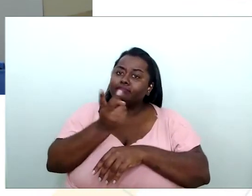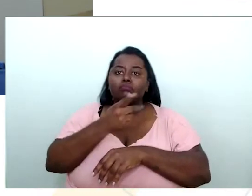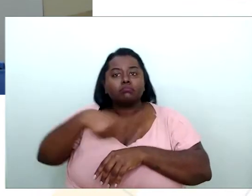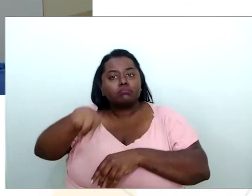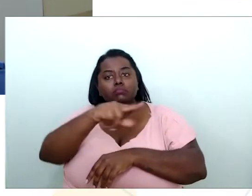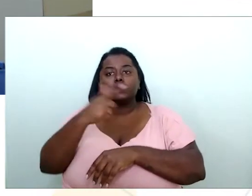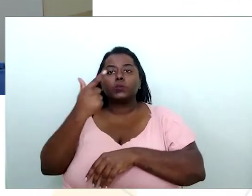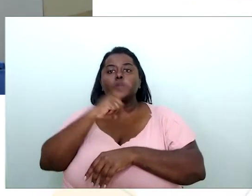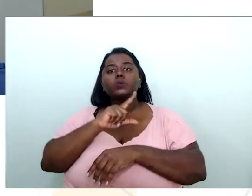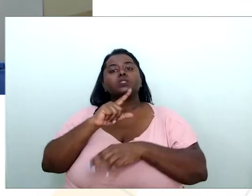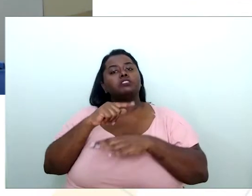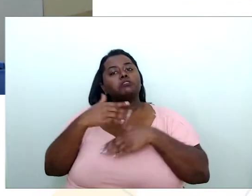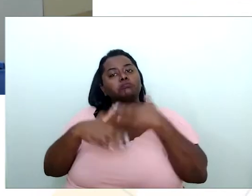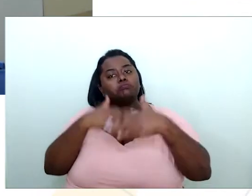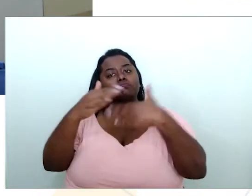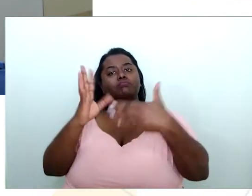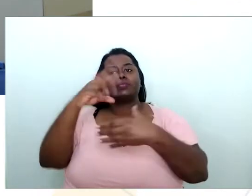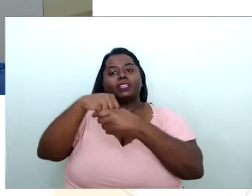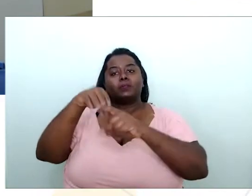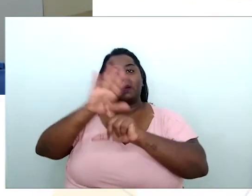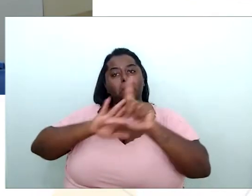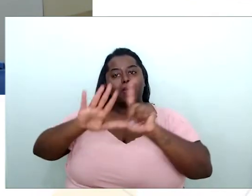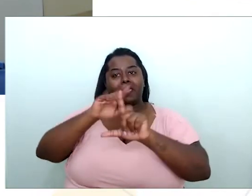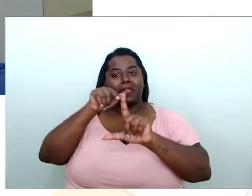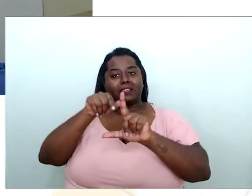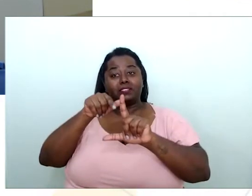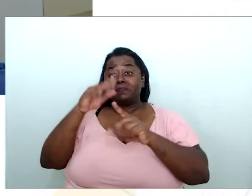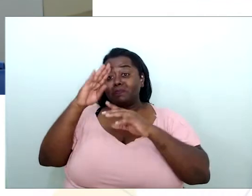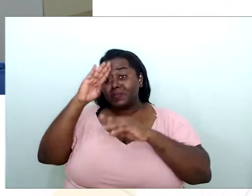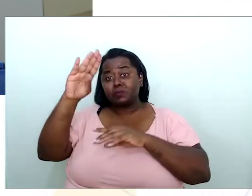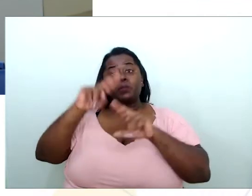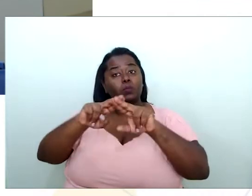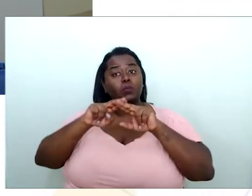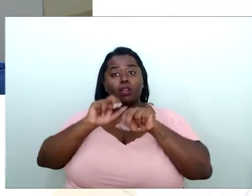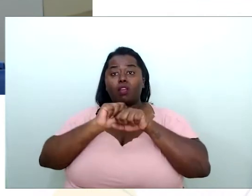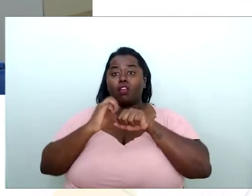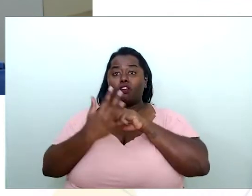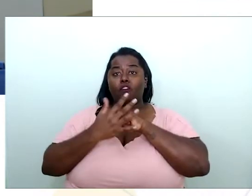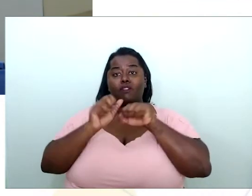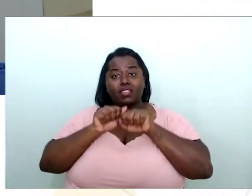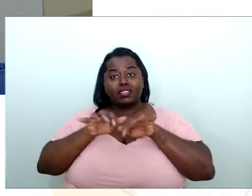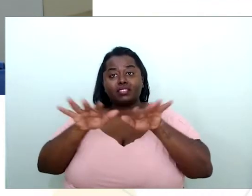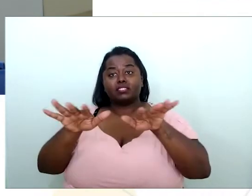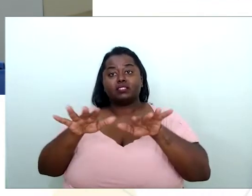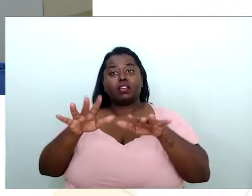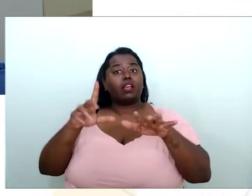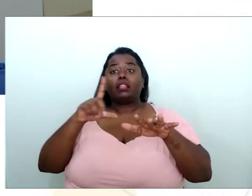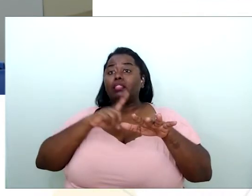an environment like this, especially with the covid crisis when everything is going online, suddenly you throw everybody at the deep